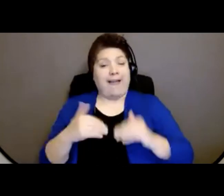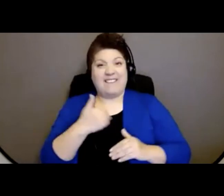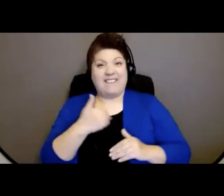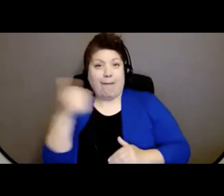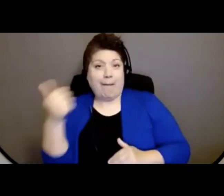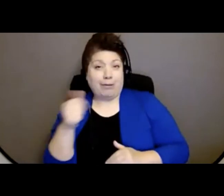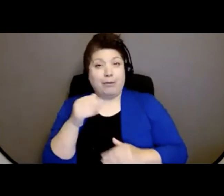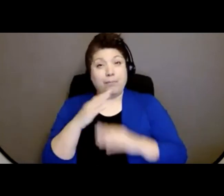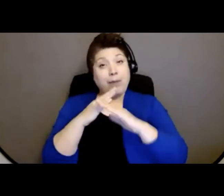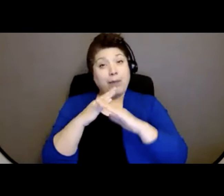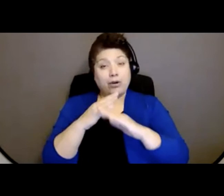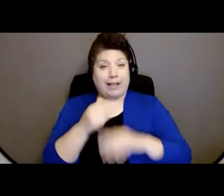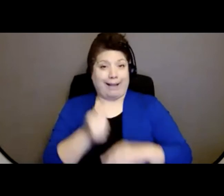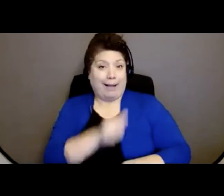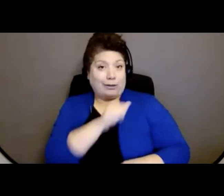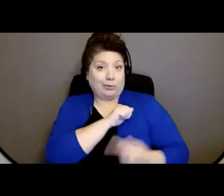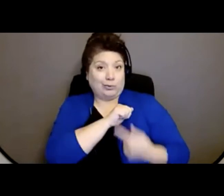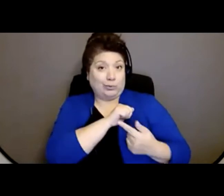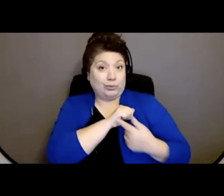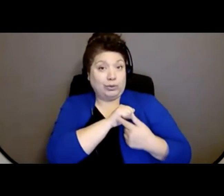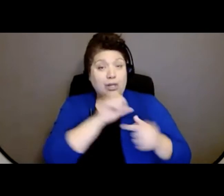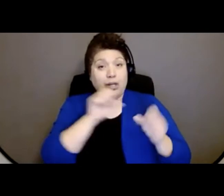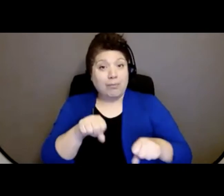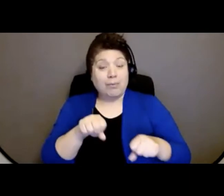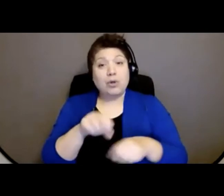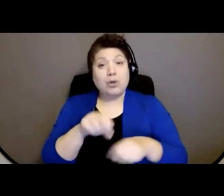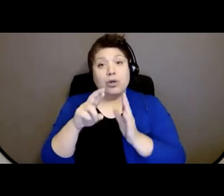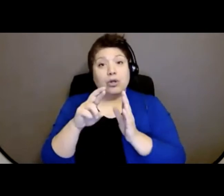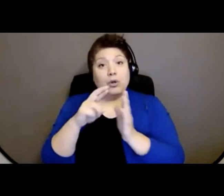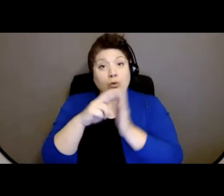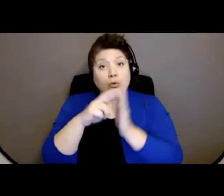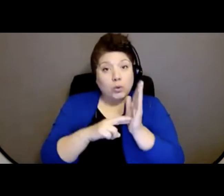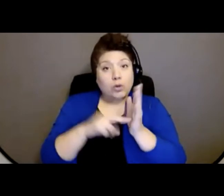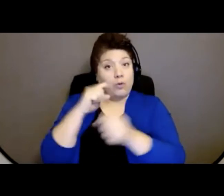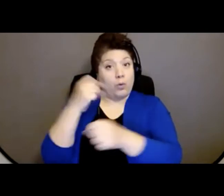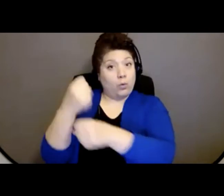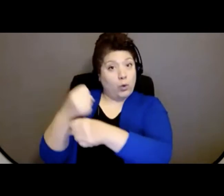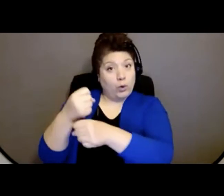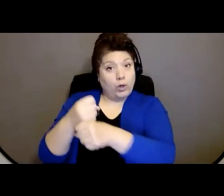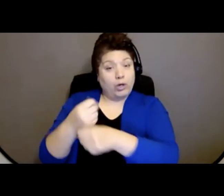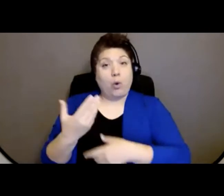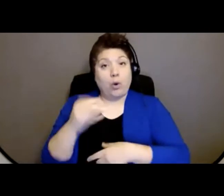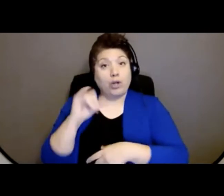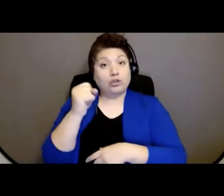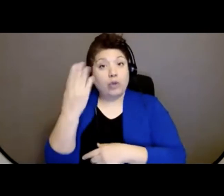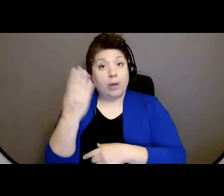WORKPLACE RULES OR JOB QUALIFICATIONS. TO GO BACK TO THE EXAMPLE THAT JESS USED